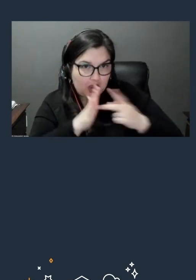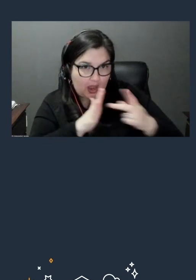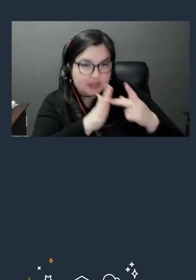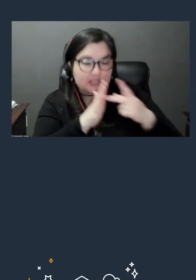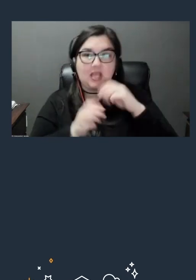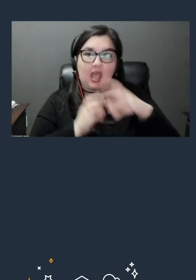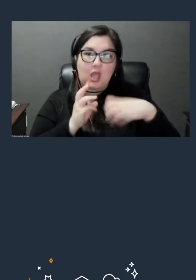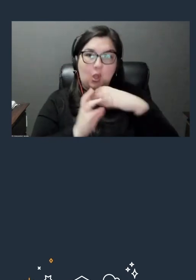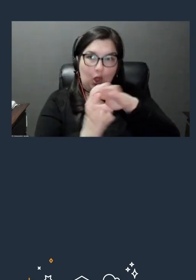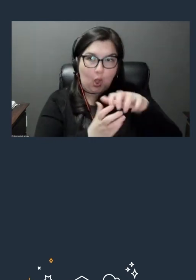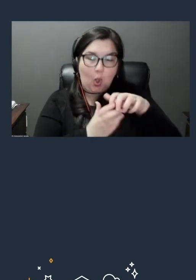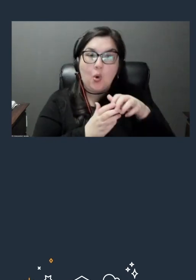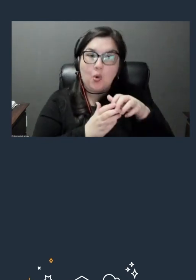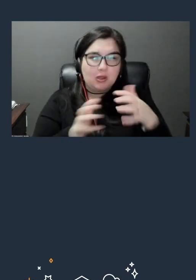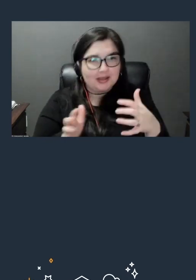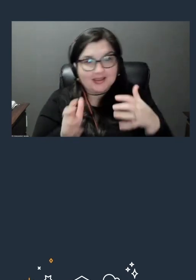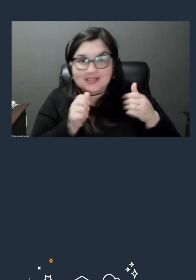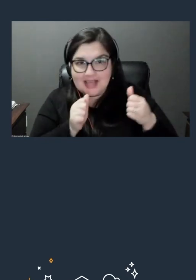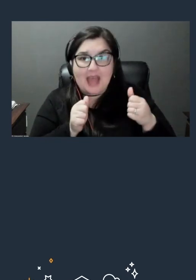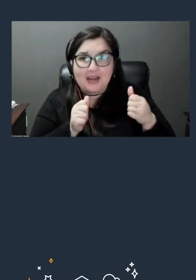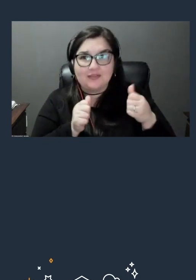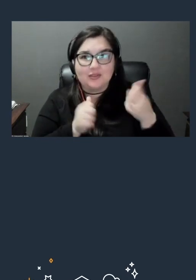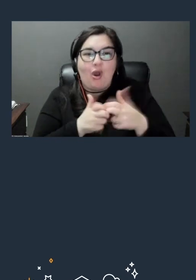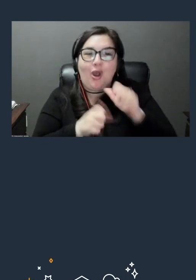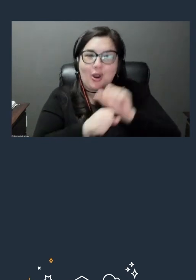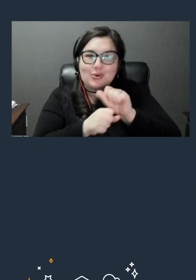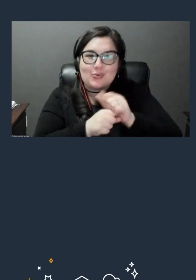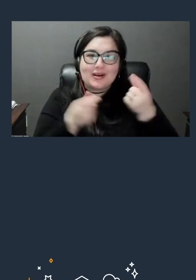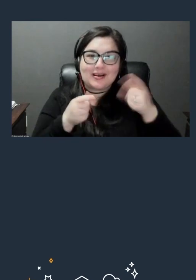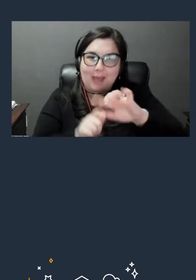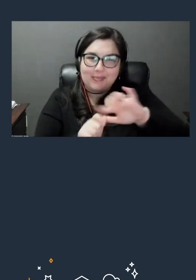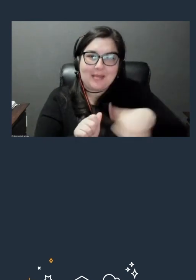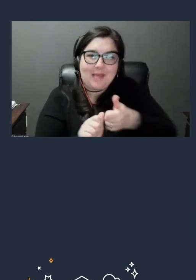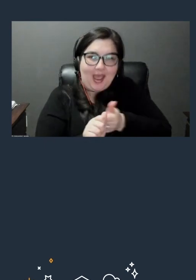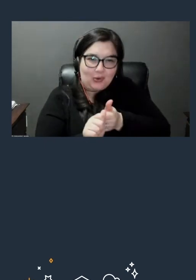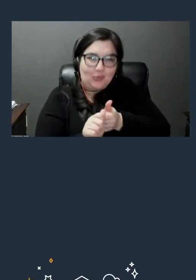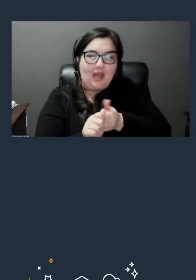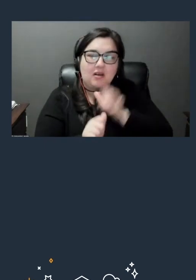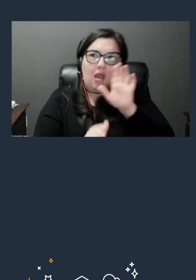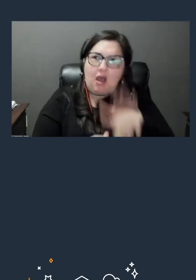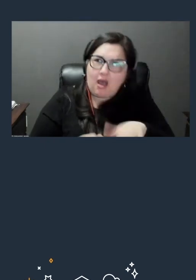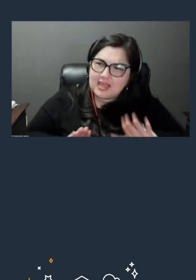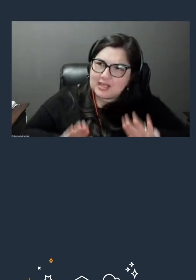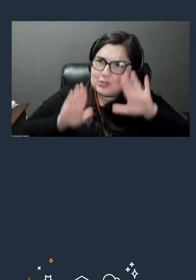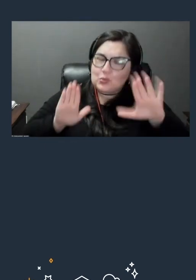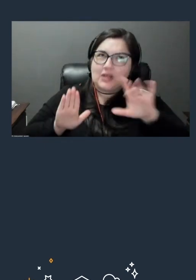they do all the hard work in the background. So that's great. So really what's happening here is the client,